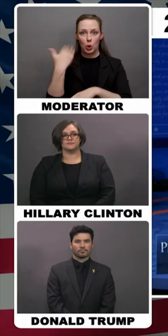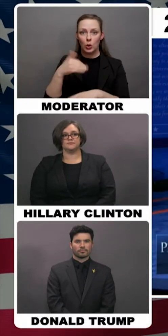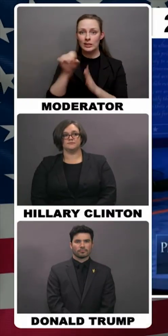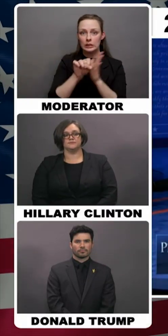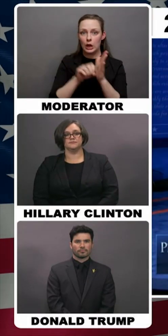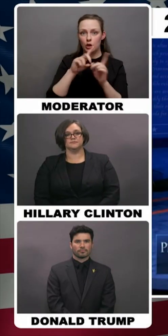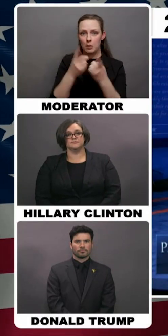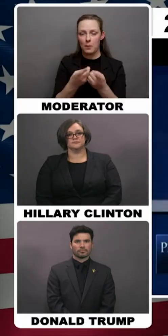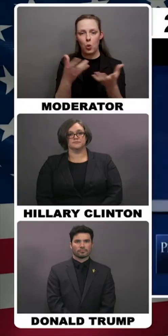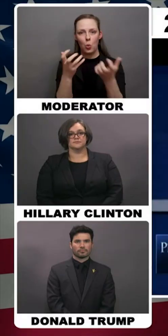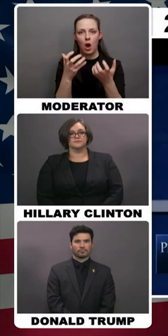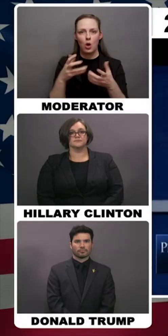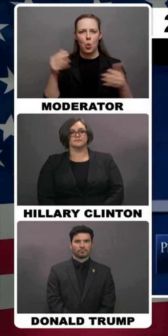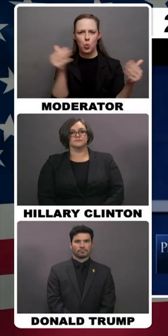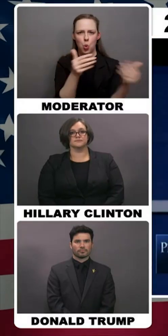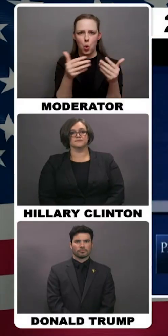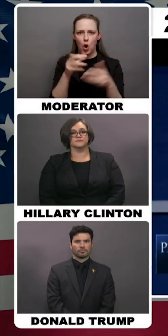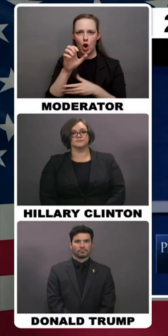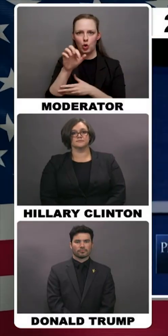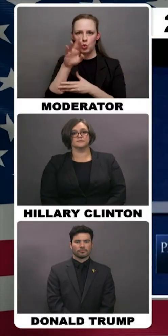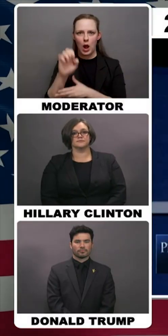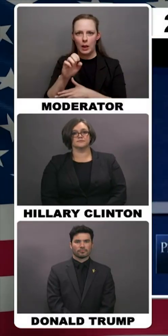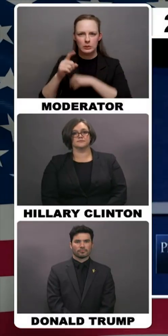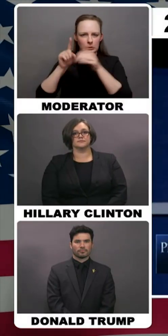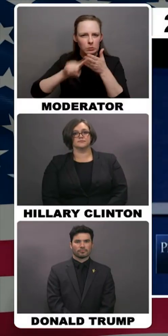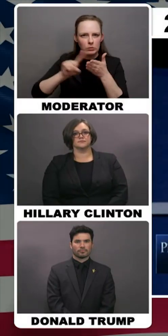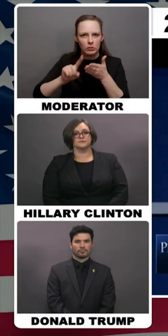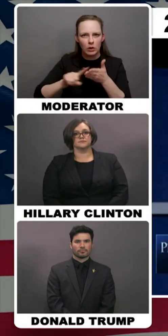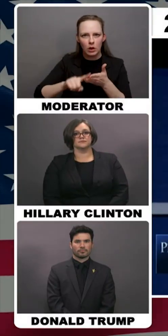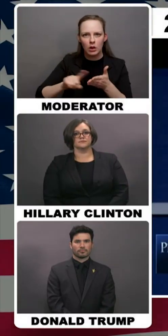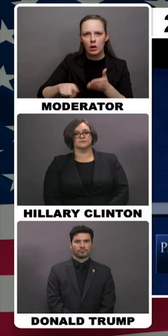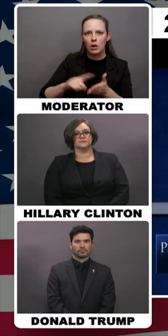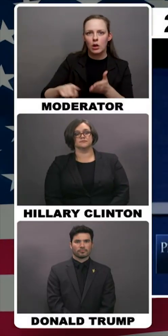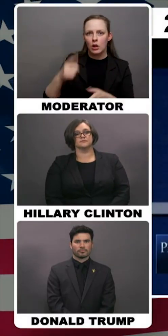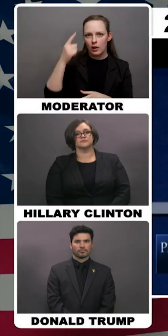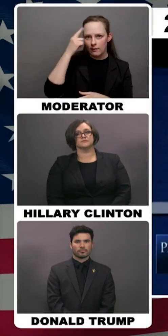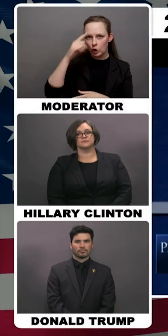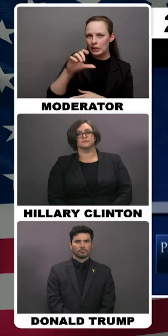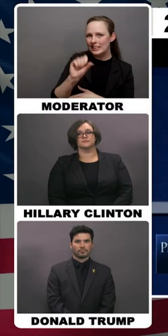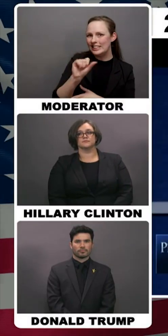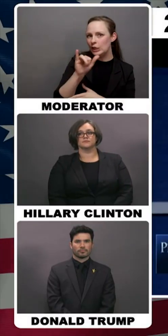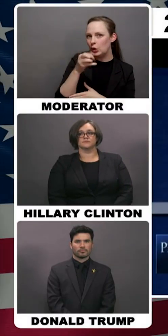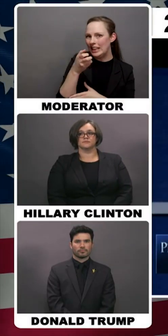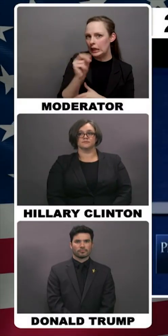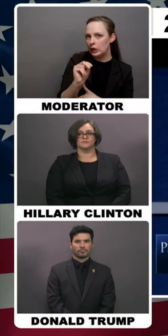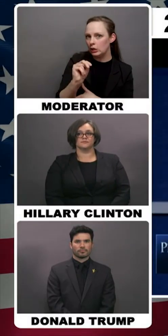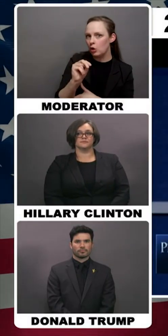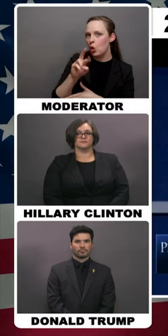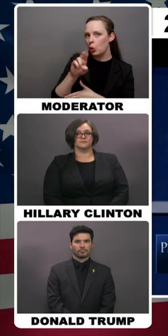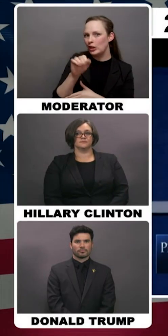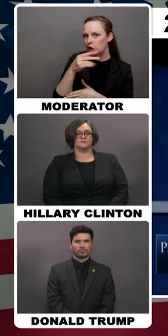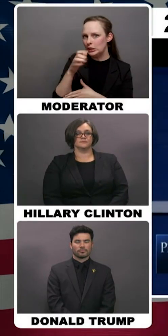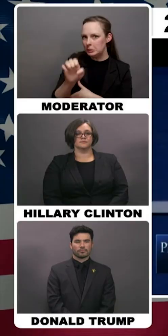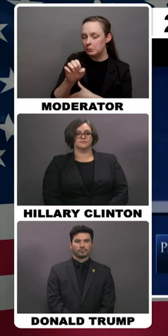investigation of the Syrian regime of Bashar Assad and its ally Russia for their bombardment of Aleppo.